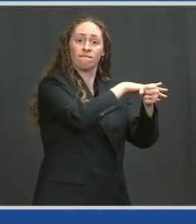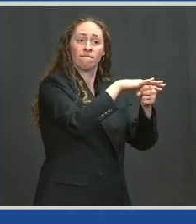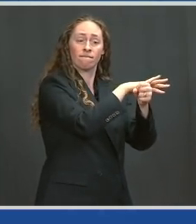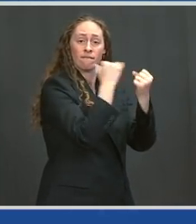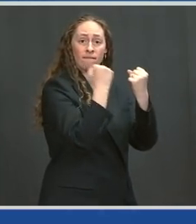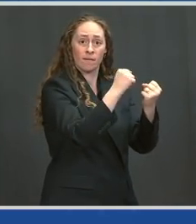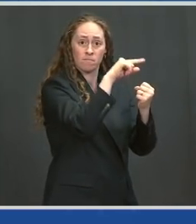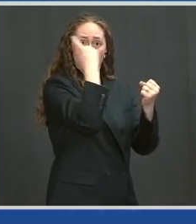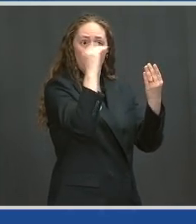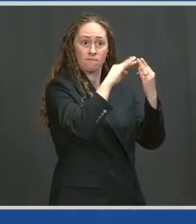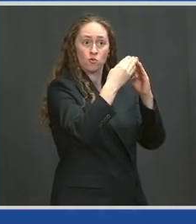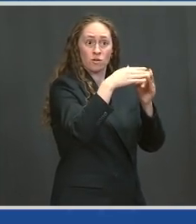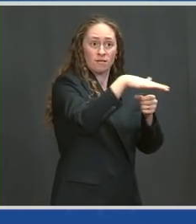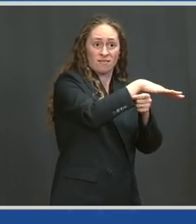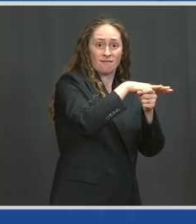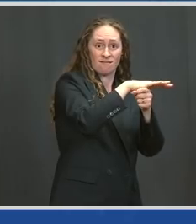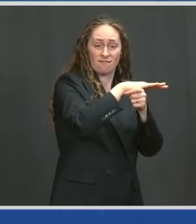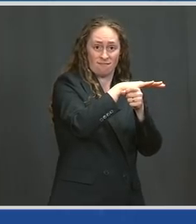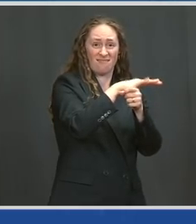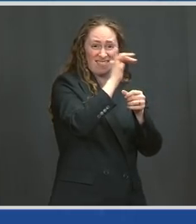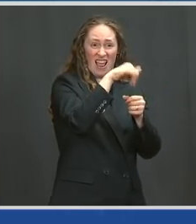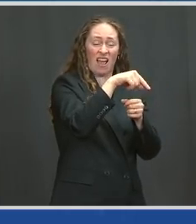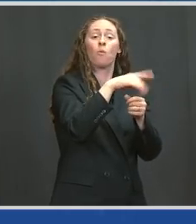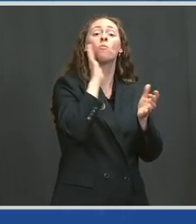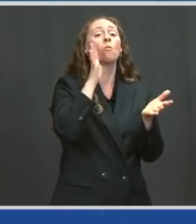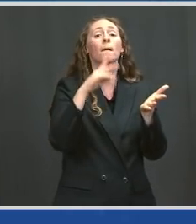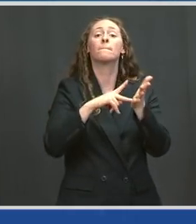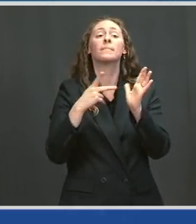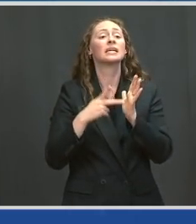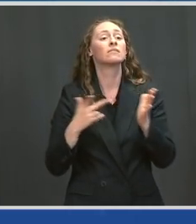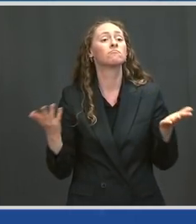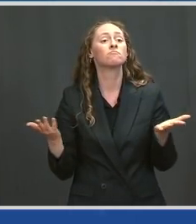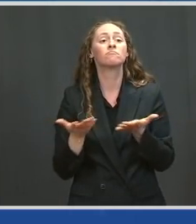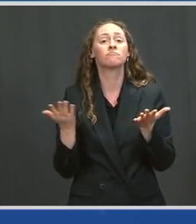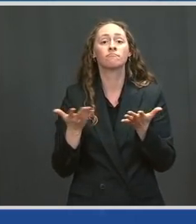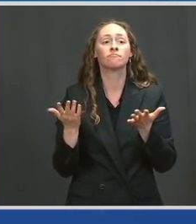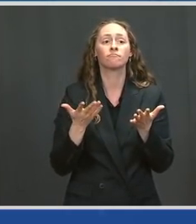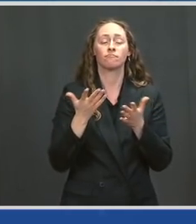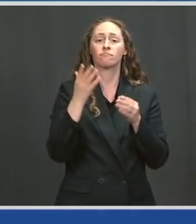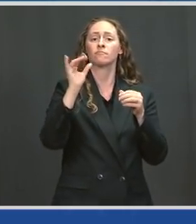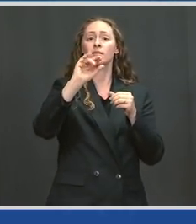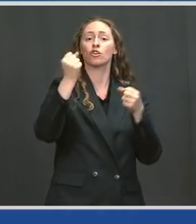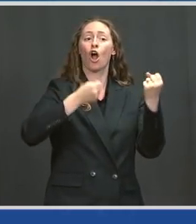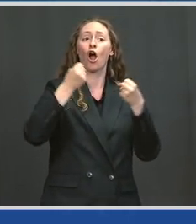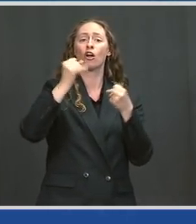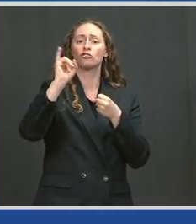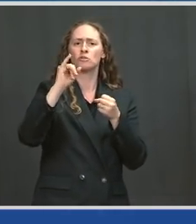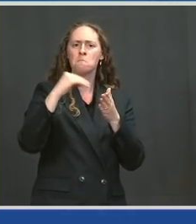is lower today in America than when the Fair Housing Act was passed more than 50 years ago.